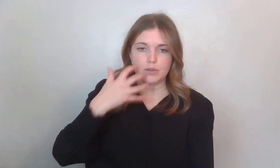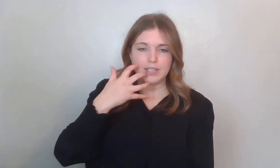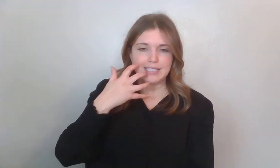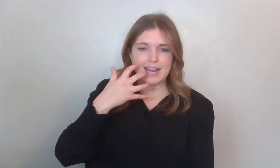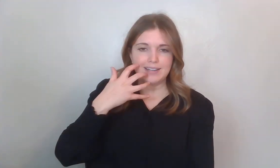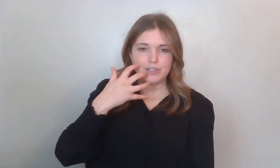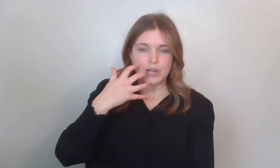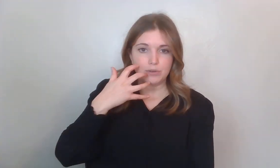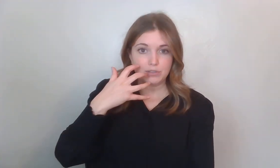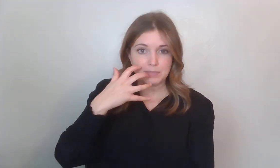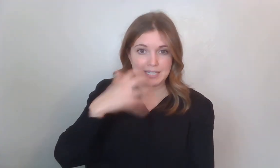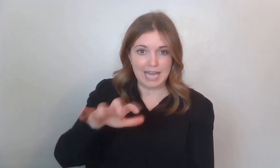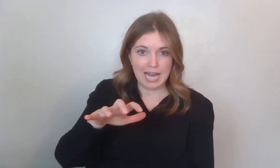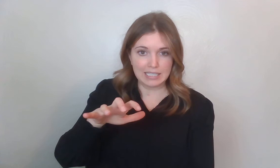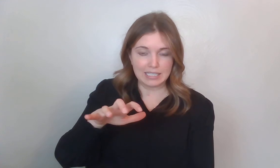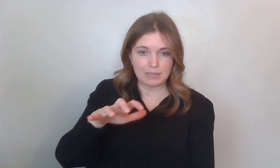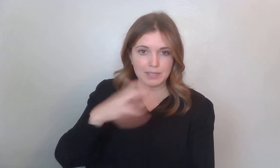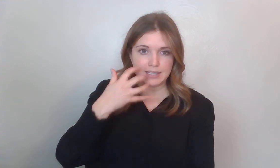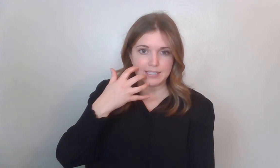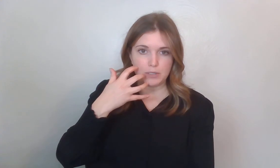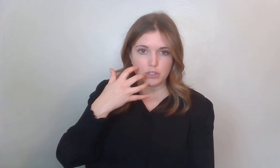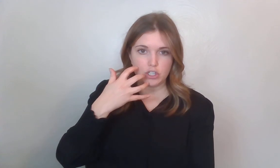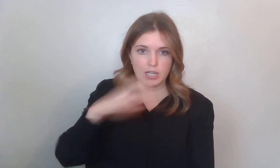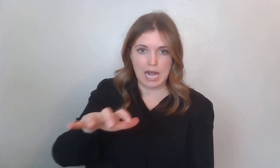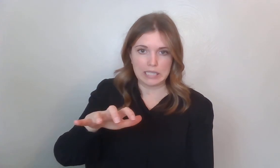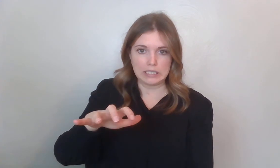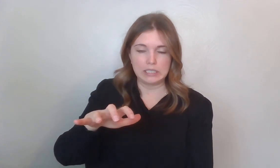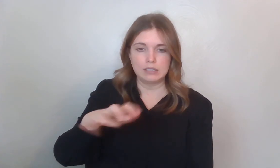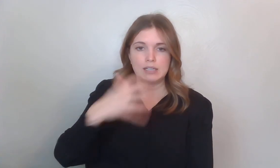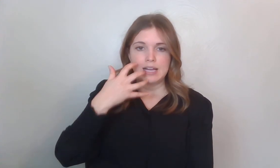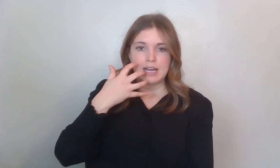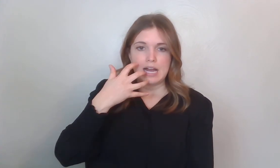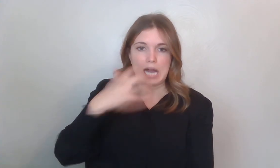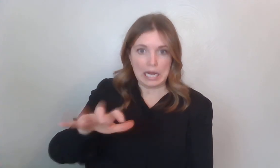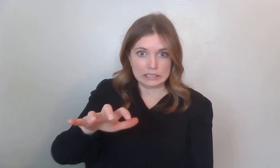So this sign in general just means HOT. Something is temperature hot. HOT